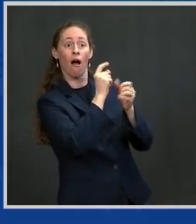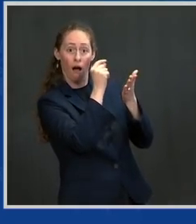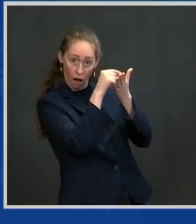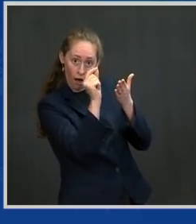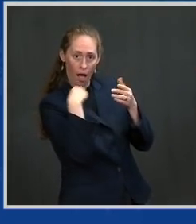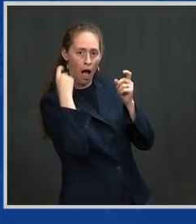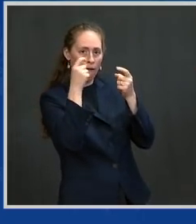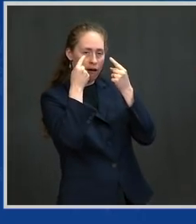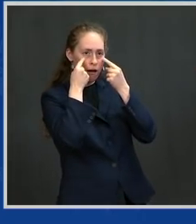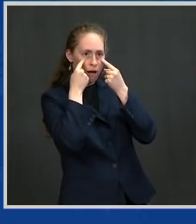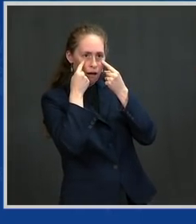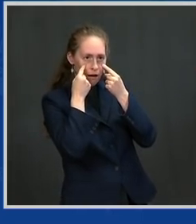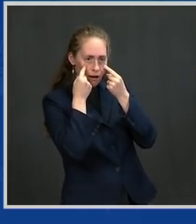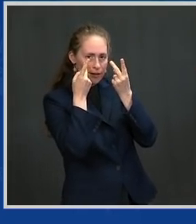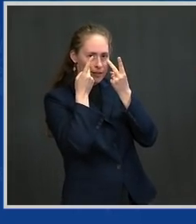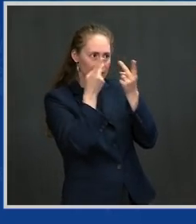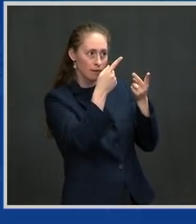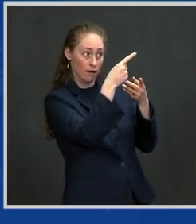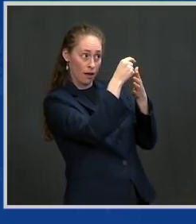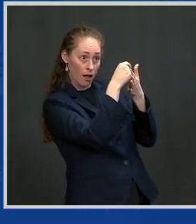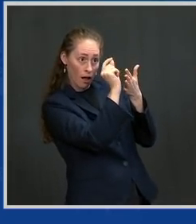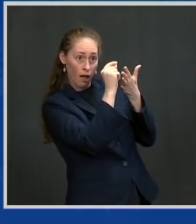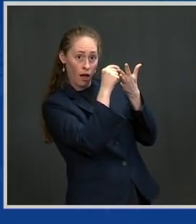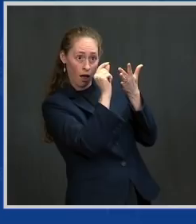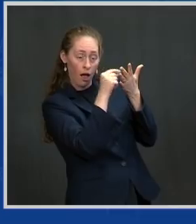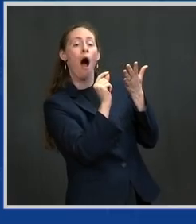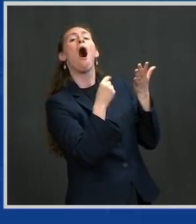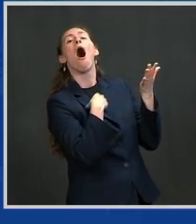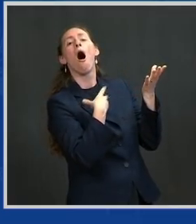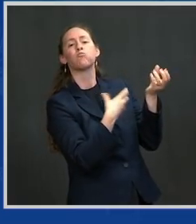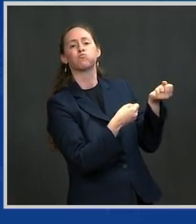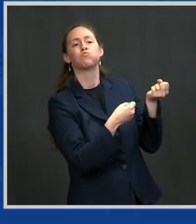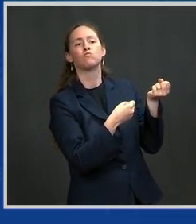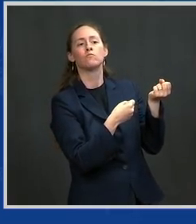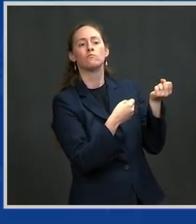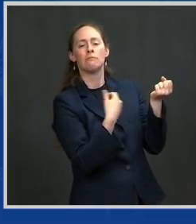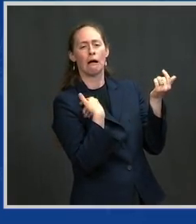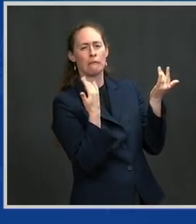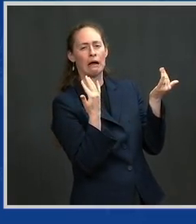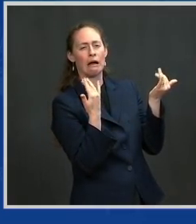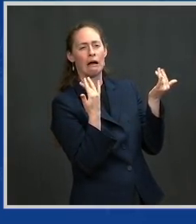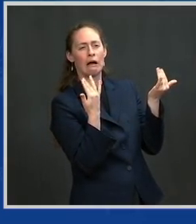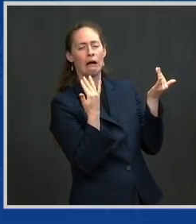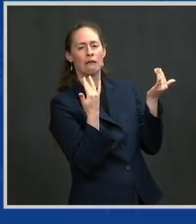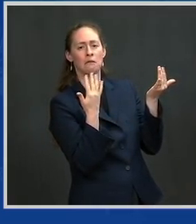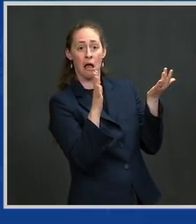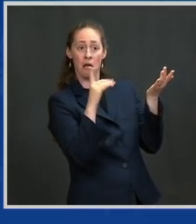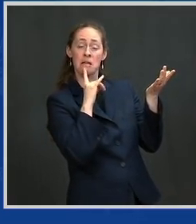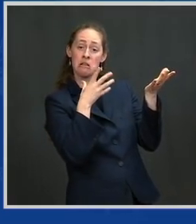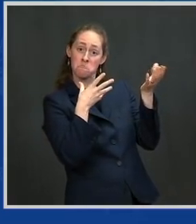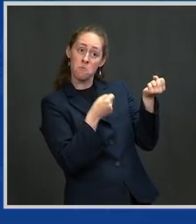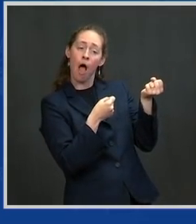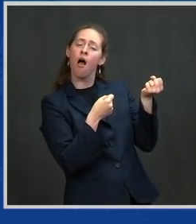It's not about, you know, trusting; it's about agreeing. You know, when we --